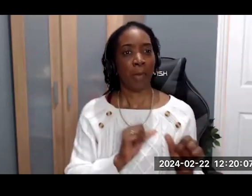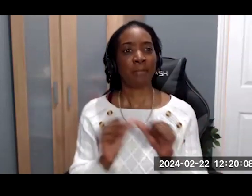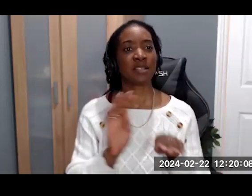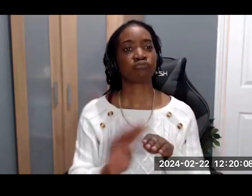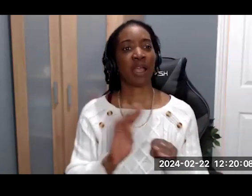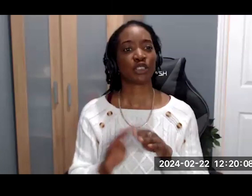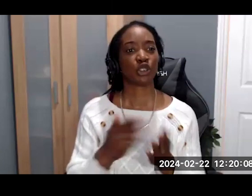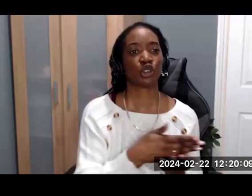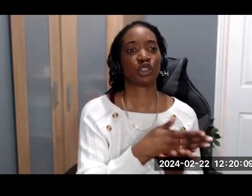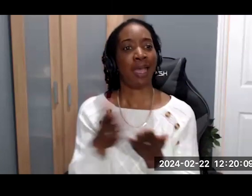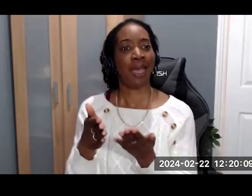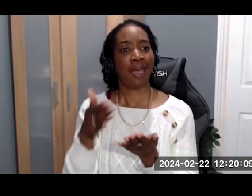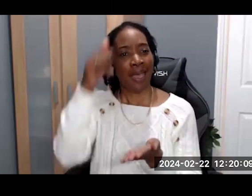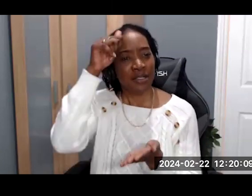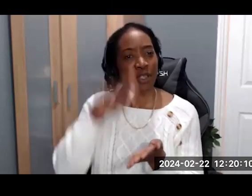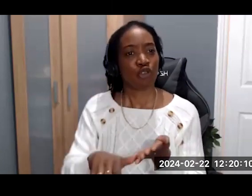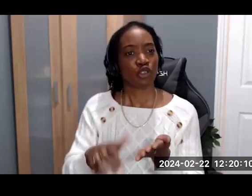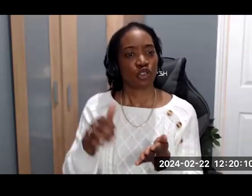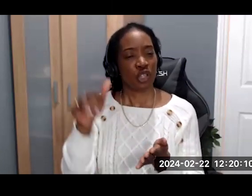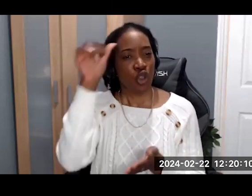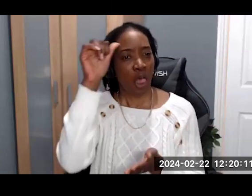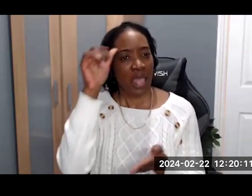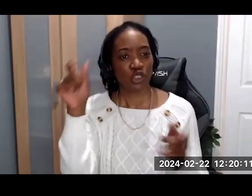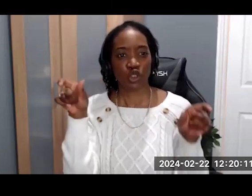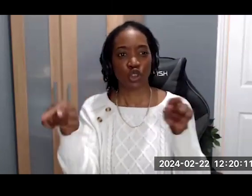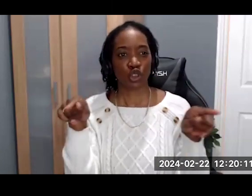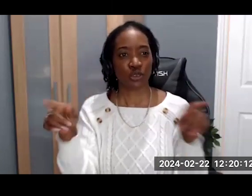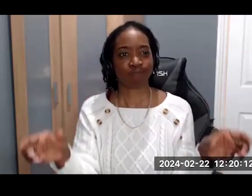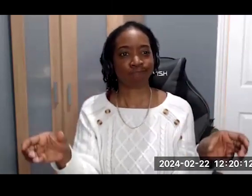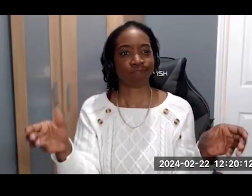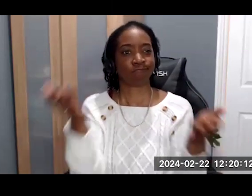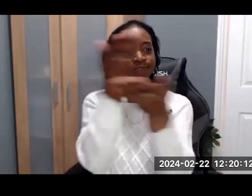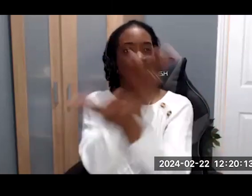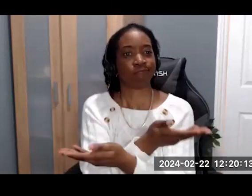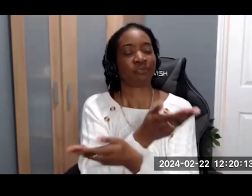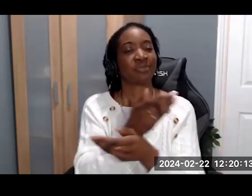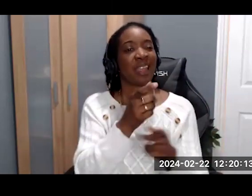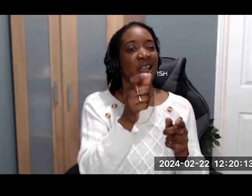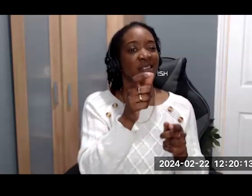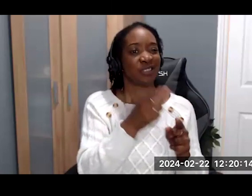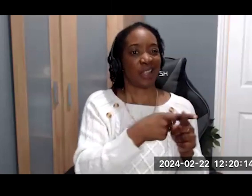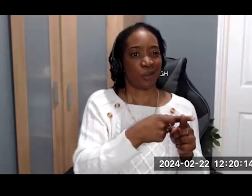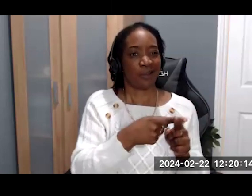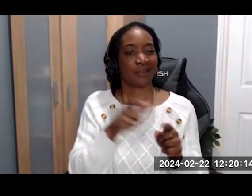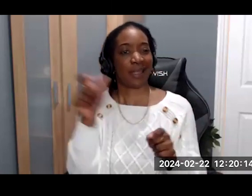experience and knowledge between Italy and the UK in and around dis disability dance and inclusive